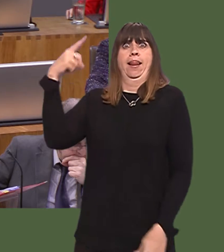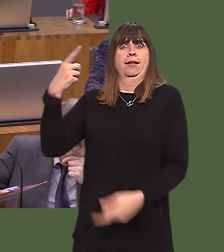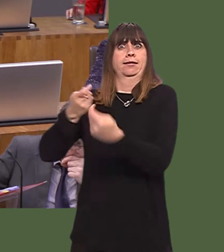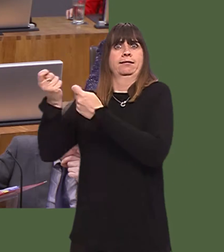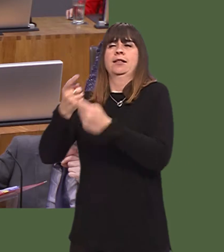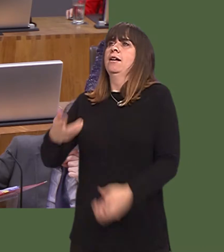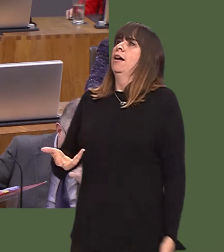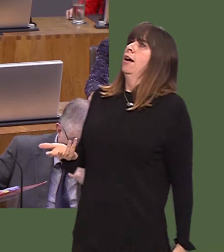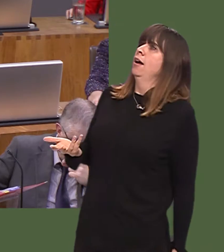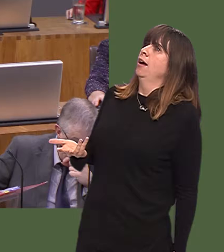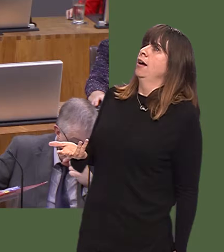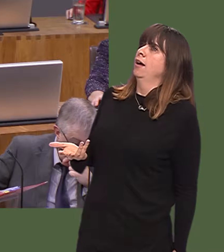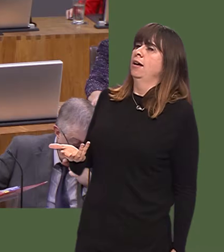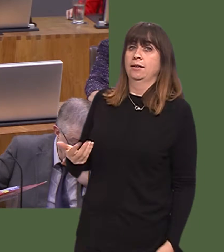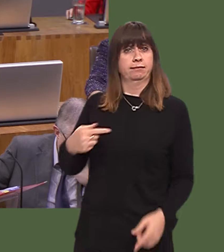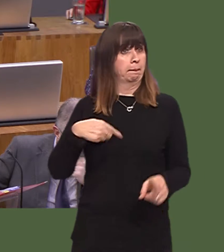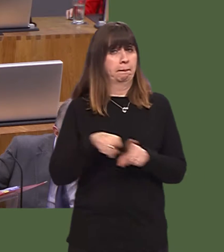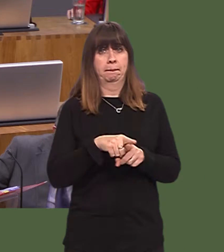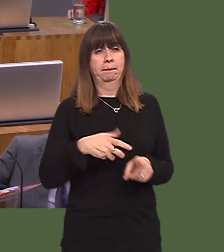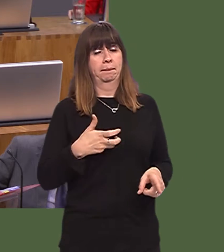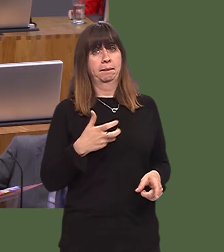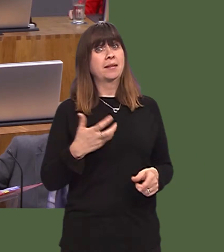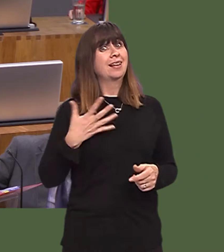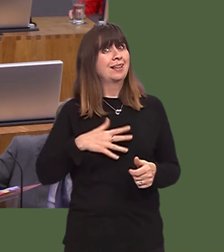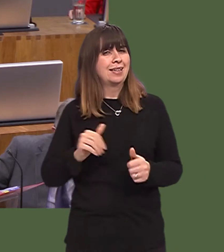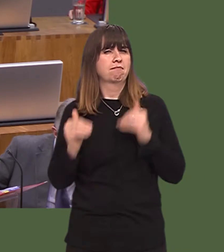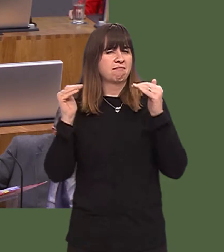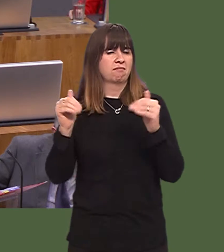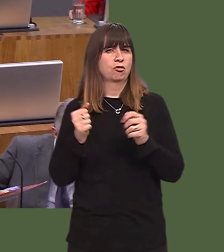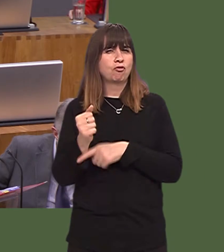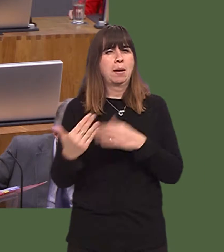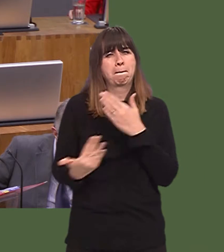His frustration was shared by me. Better trains, more frequent trains and more modern rolling stock.